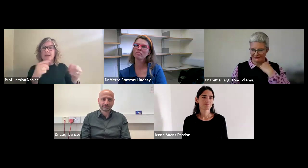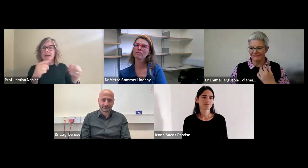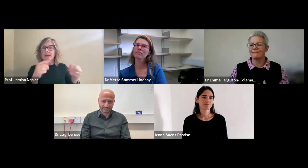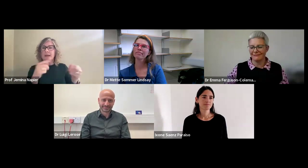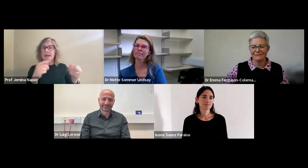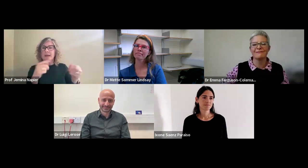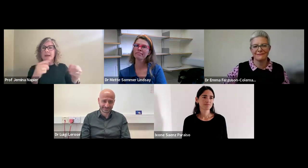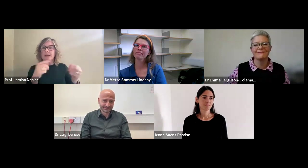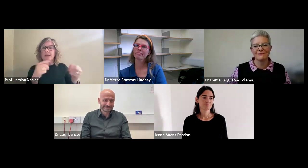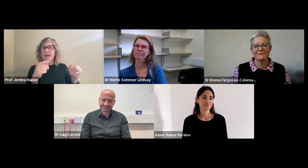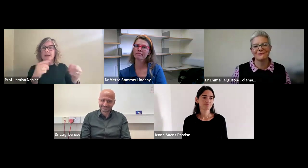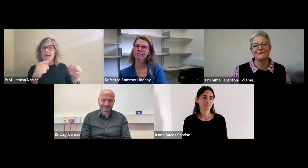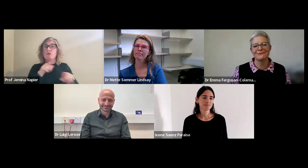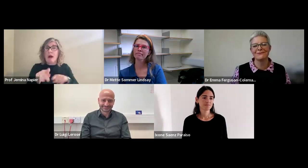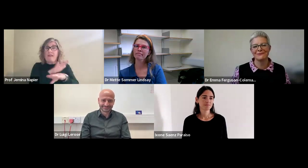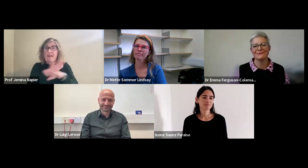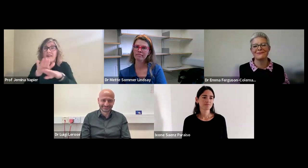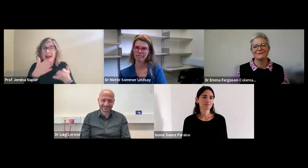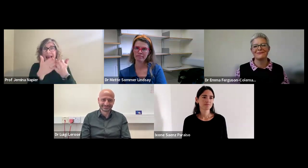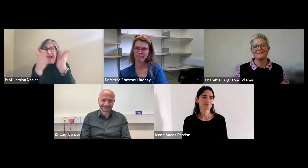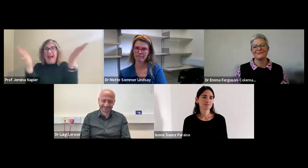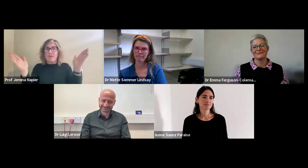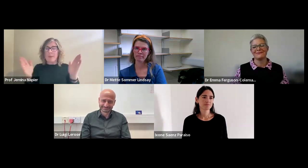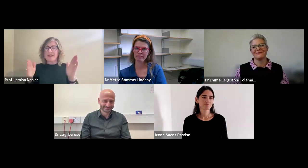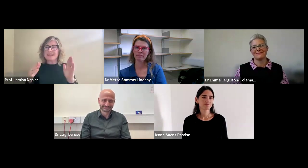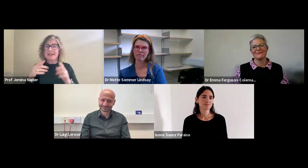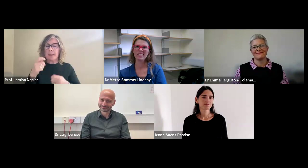I mean it's very difficult you're always missing somebody from one background. It's very difficult